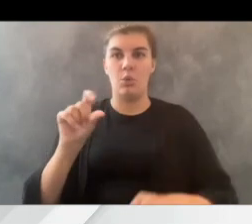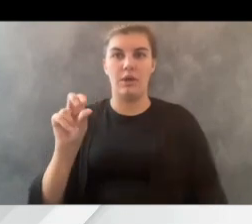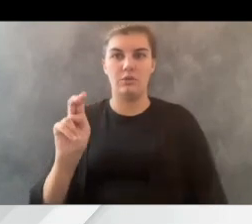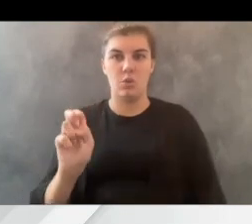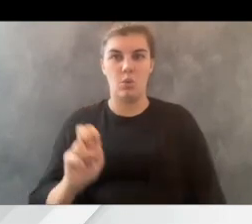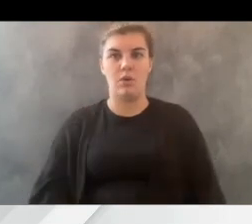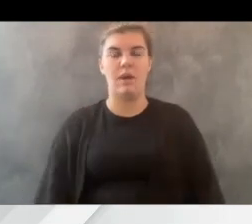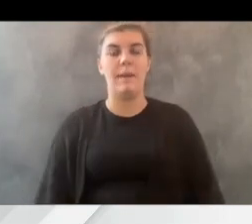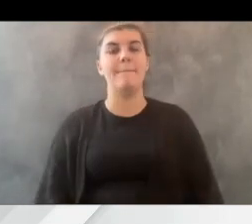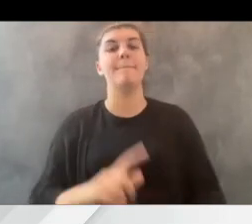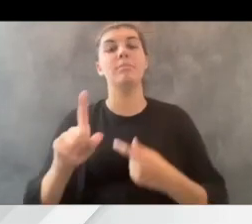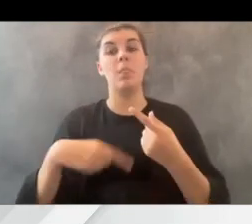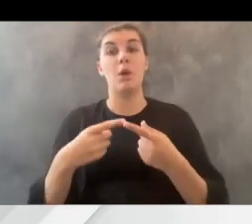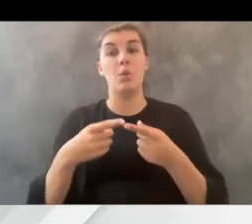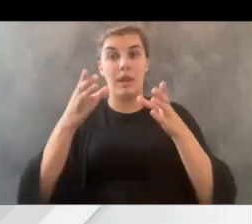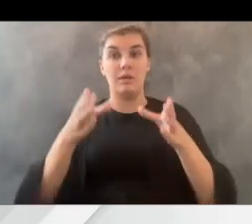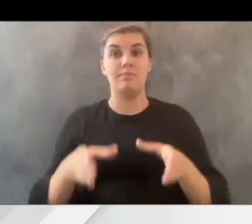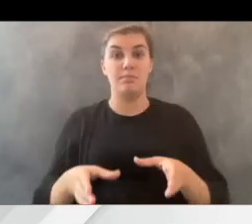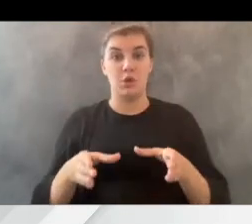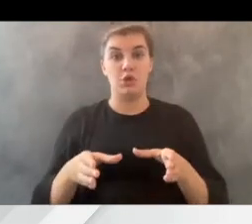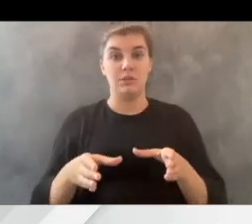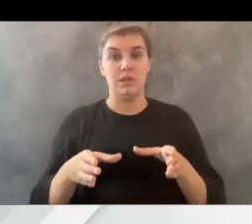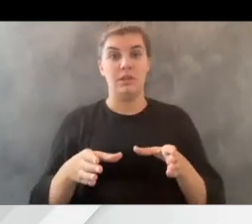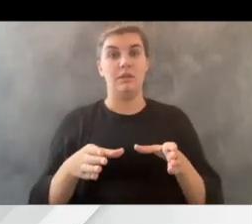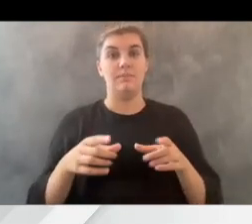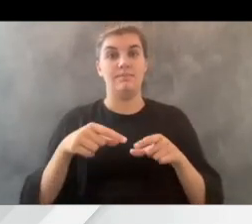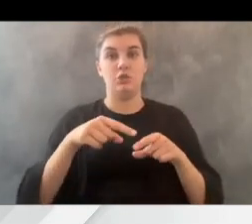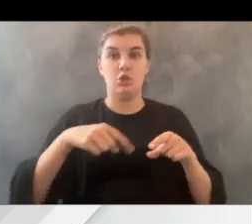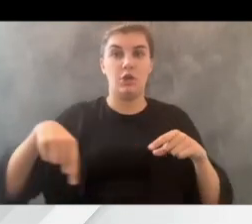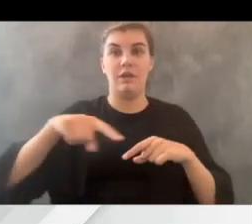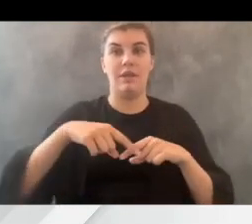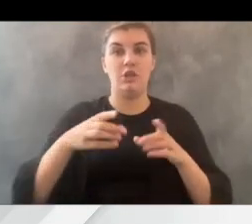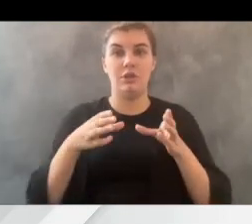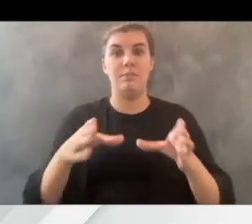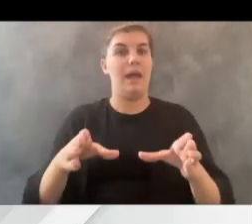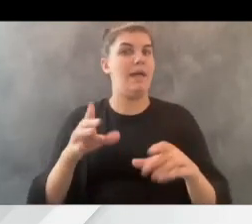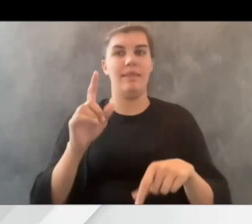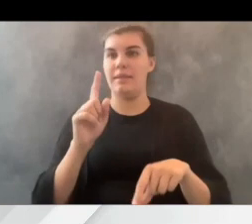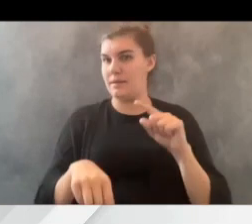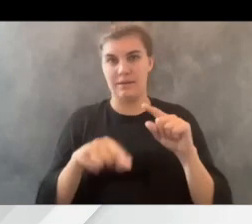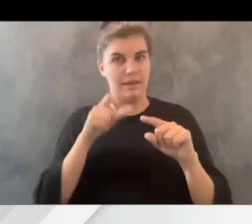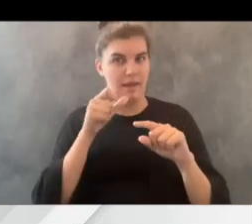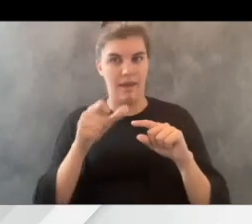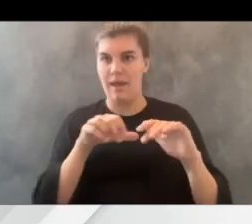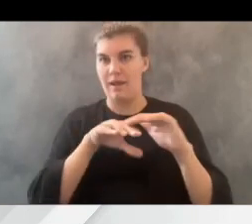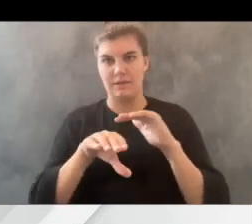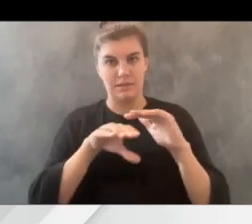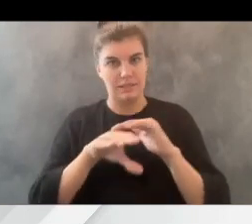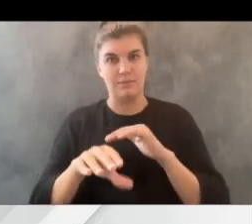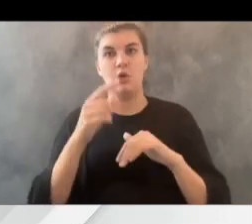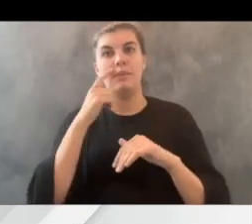When a pedestrian circulation path is temporarily not accessible due to construction, maintenance